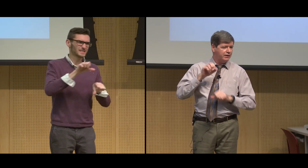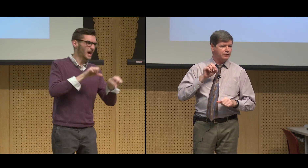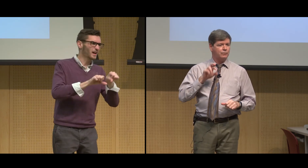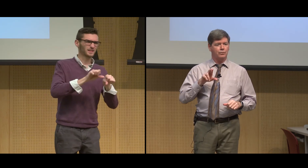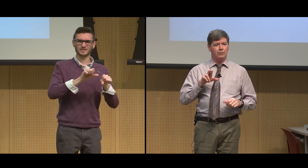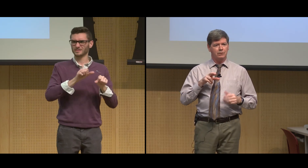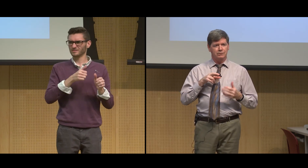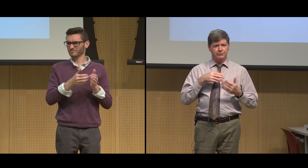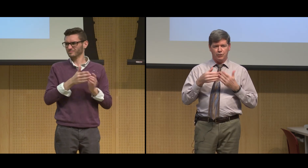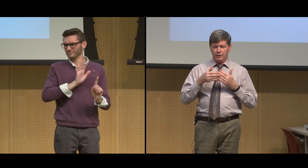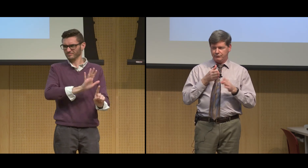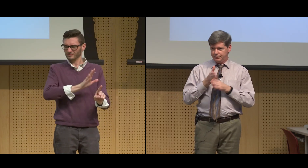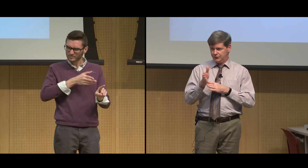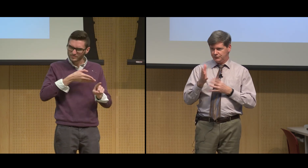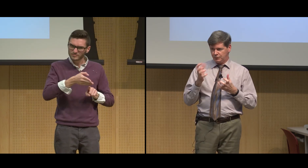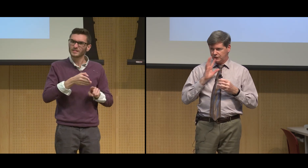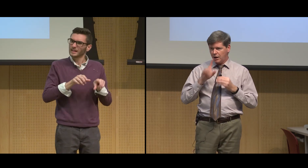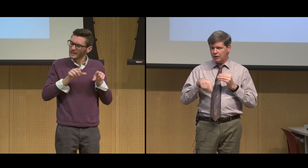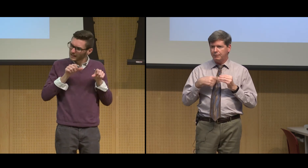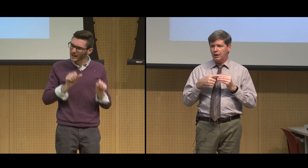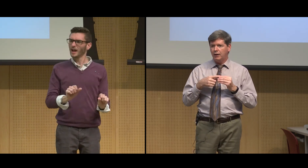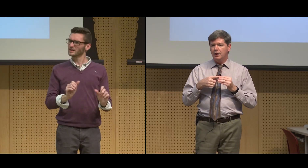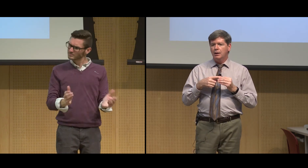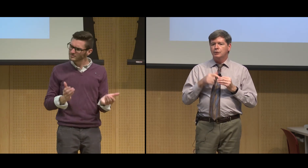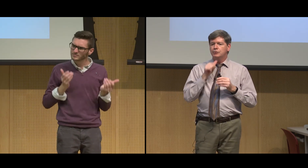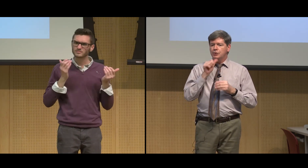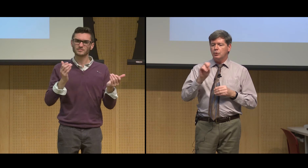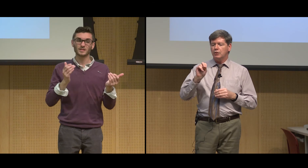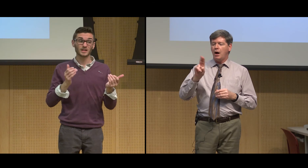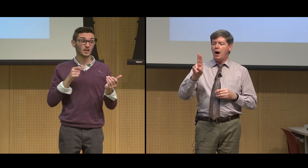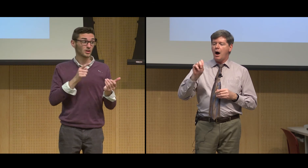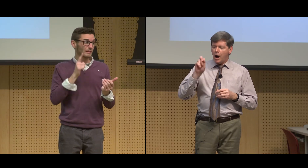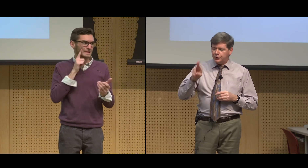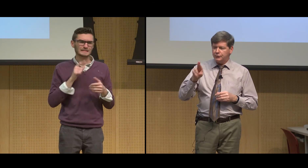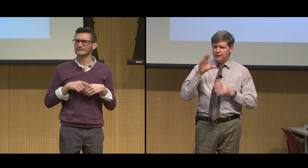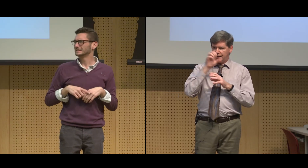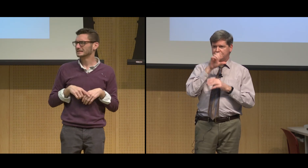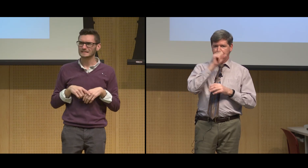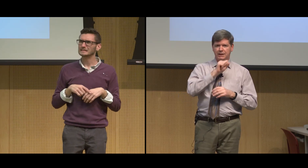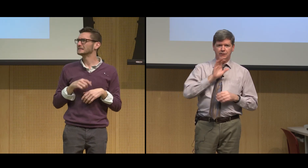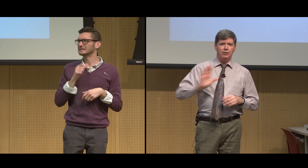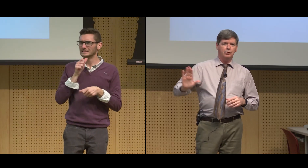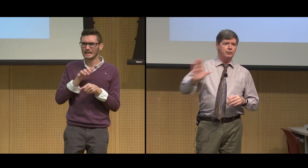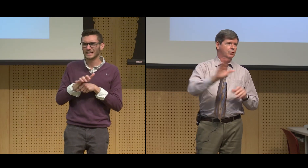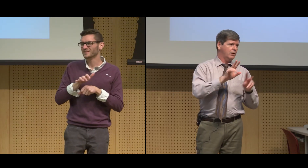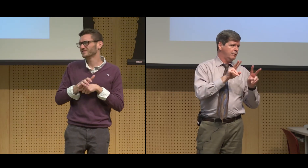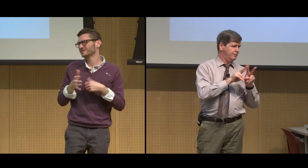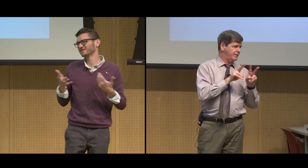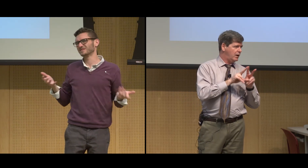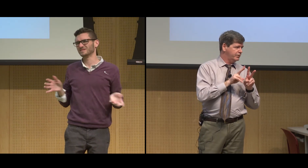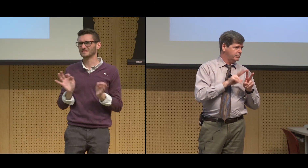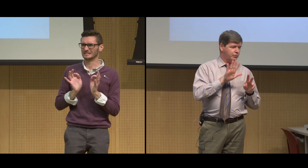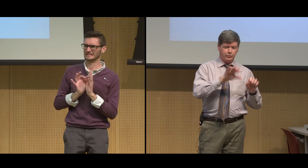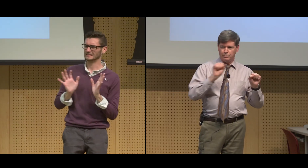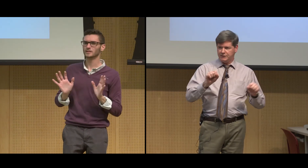to science or whatever field you want to talk about it. Don't underestimate your value